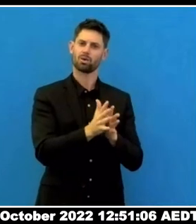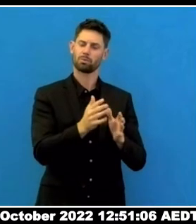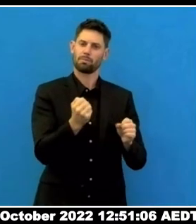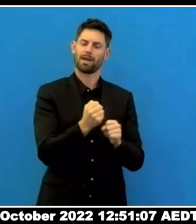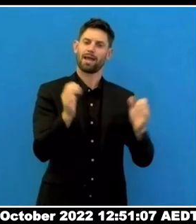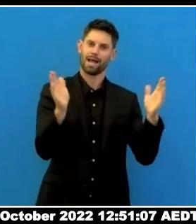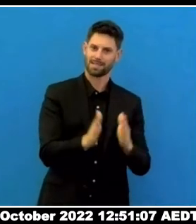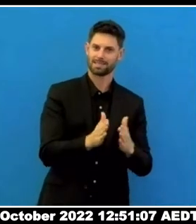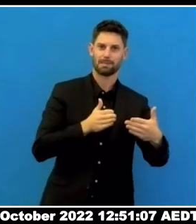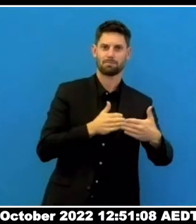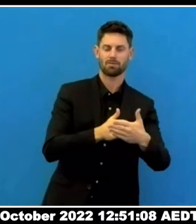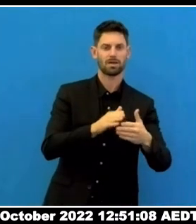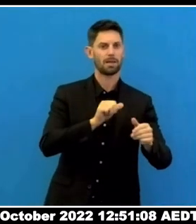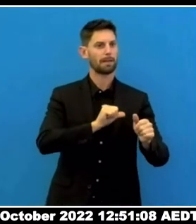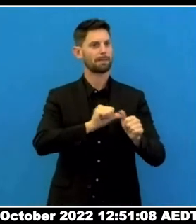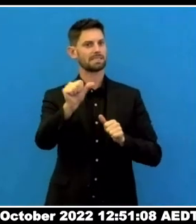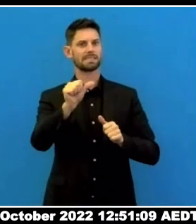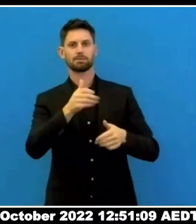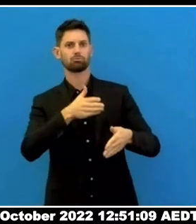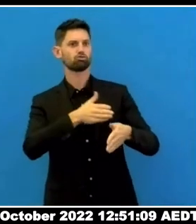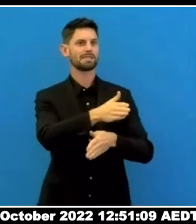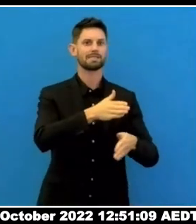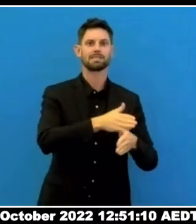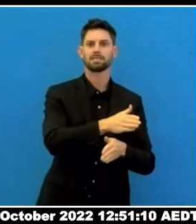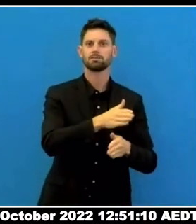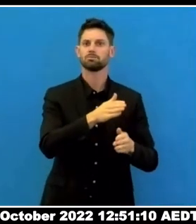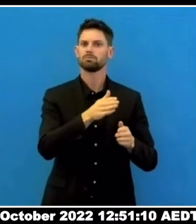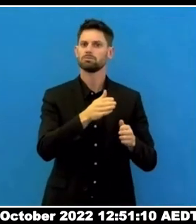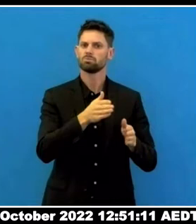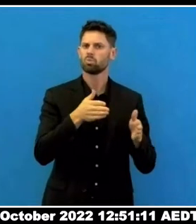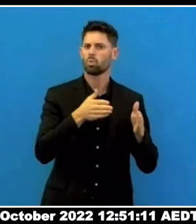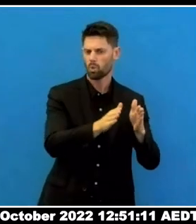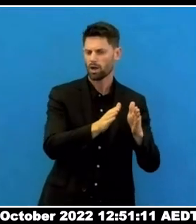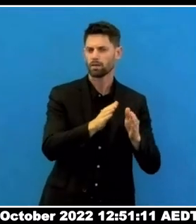And I will just ask you to explain some of that those elements,